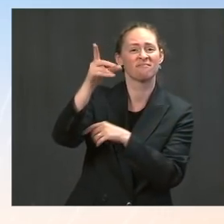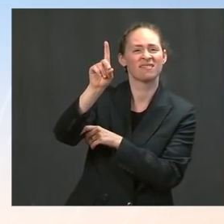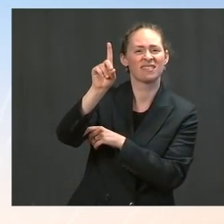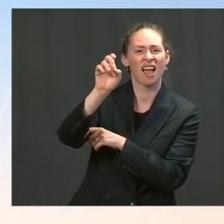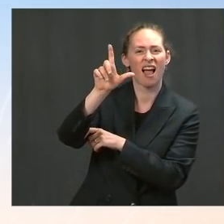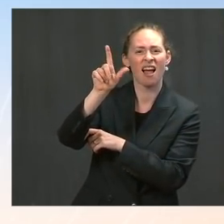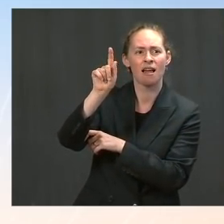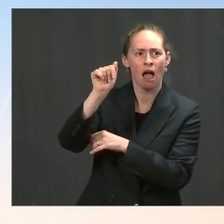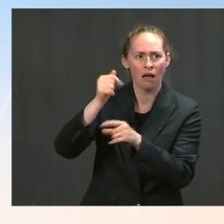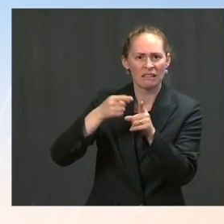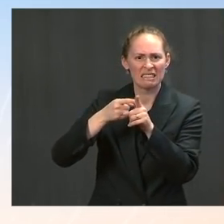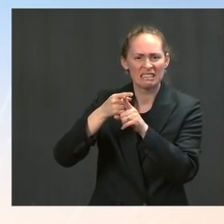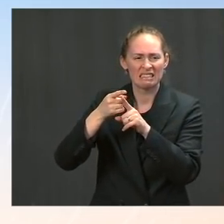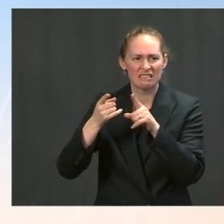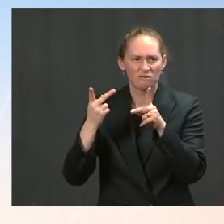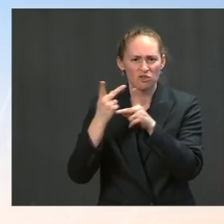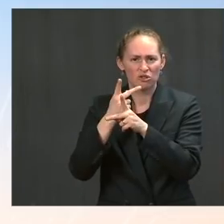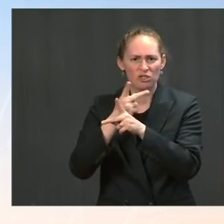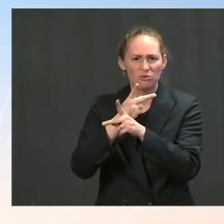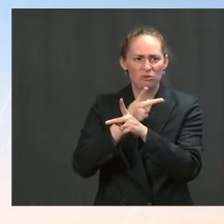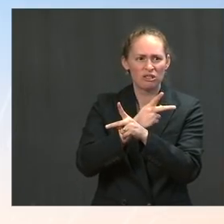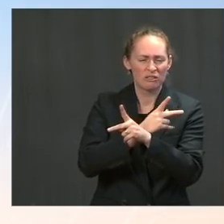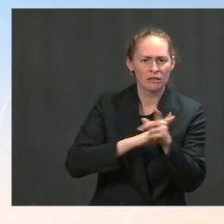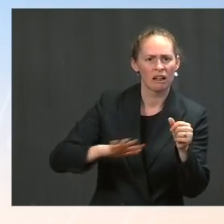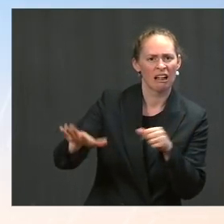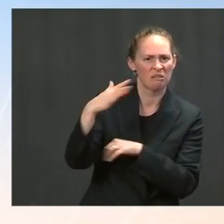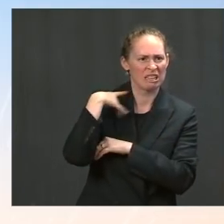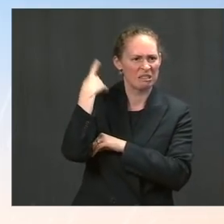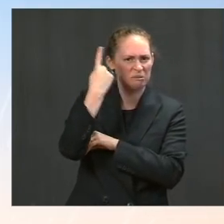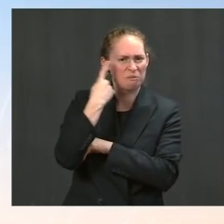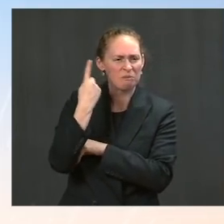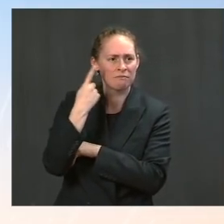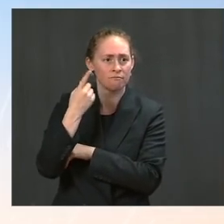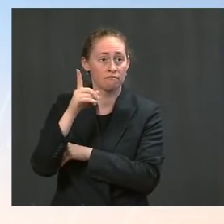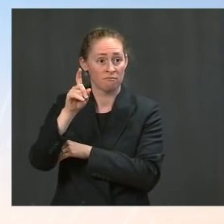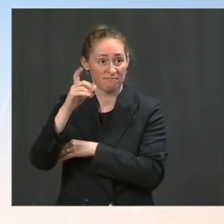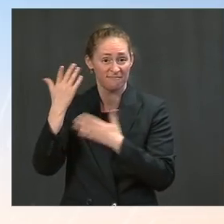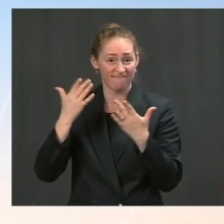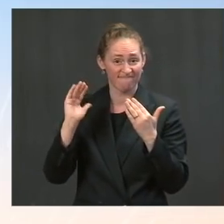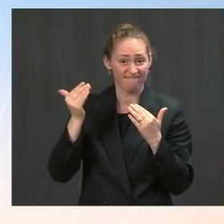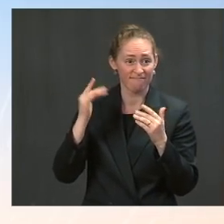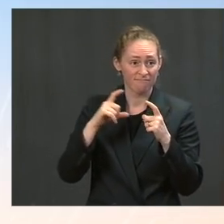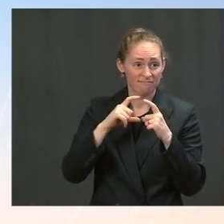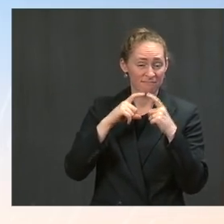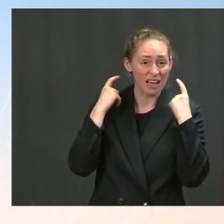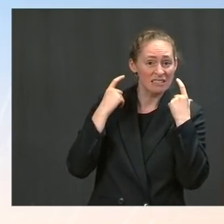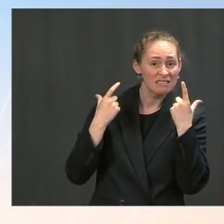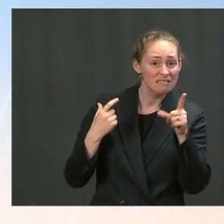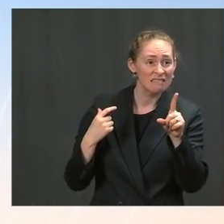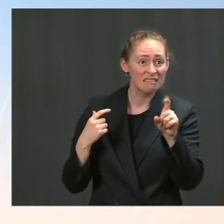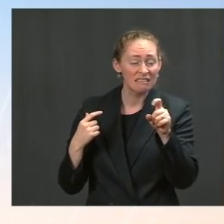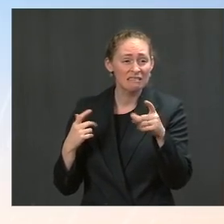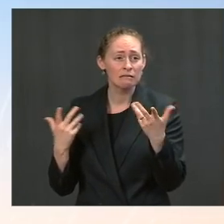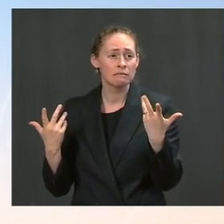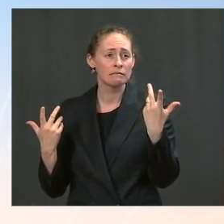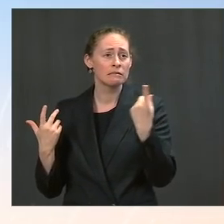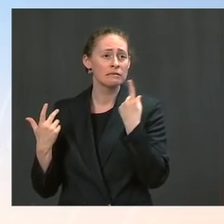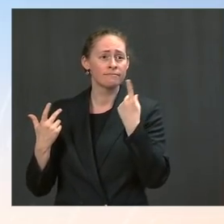is leaning in terms of extending that federal mask policy on public transportation? I know it's set to expire in September. Is he leaning towards extending that even more?